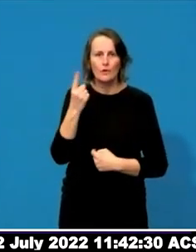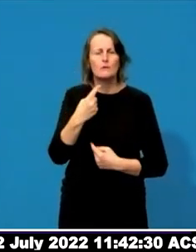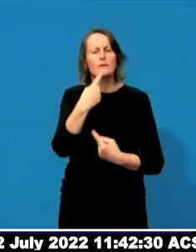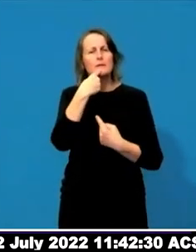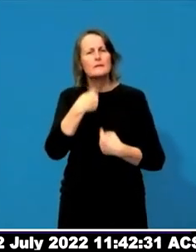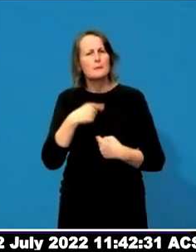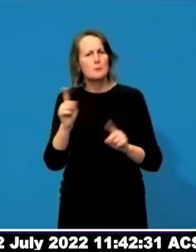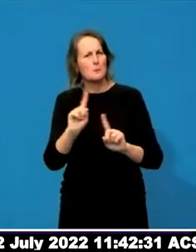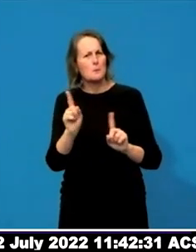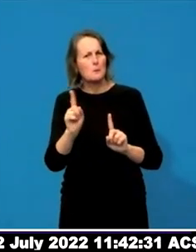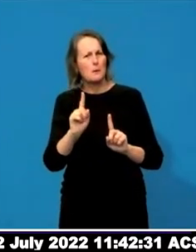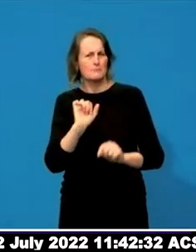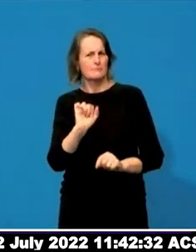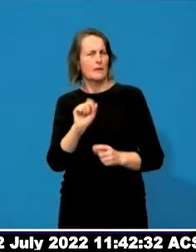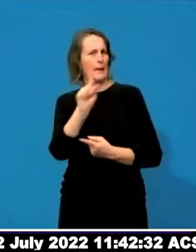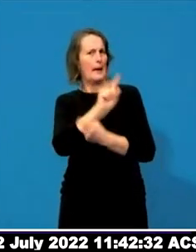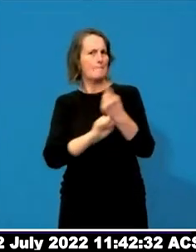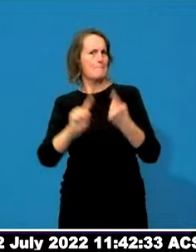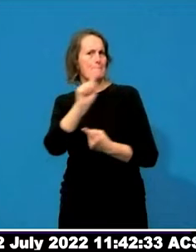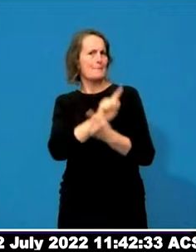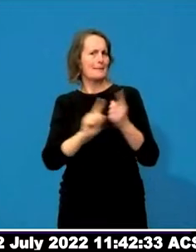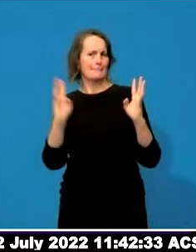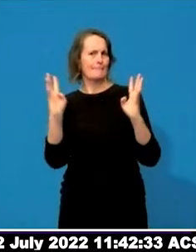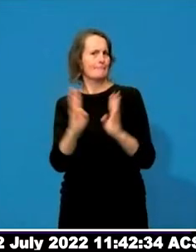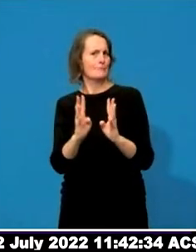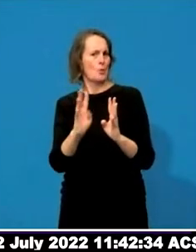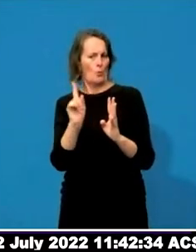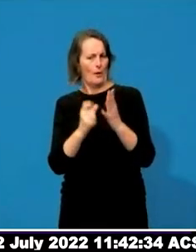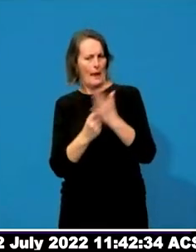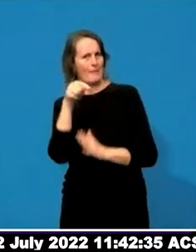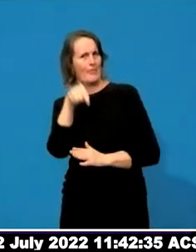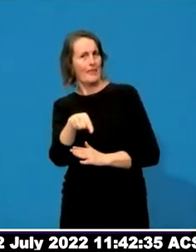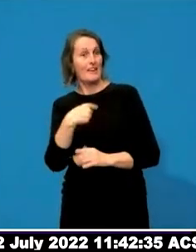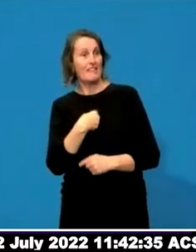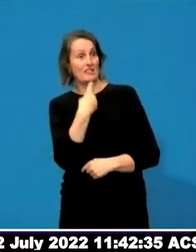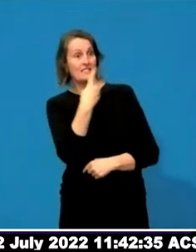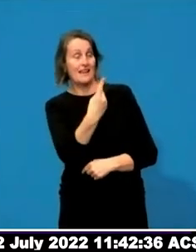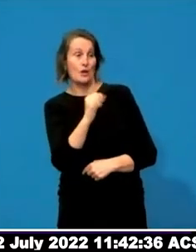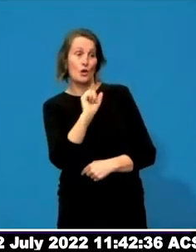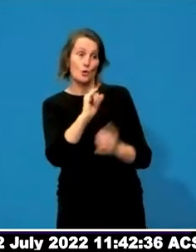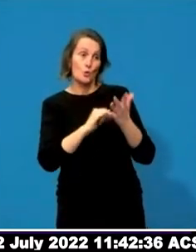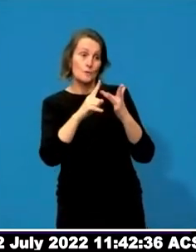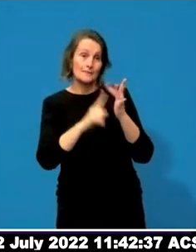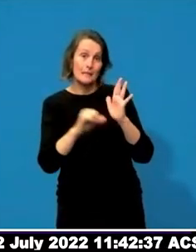what a typical meeting would look like when it's announced there's going to be a reduction in funding?